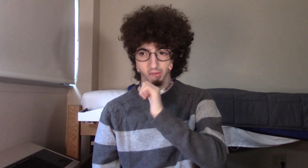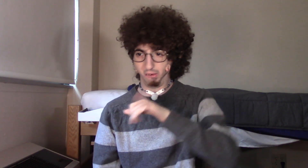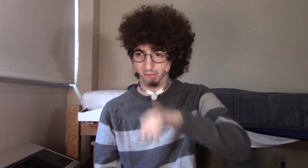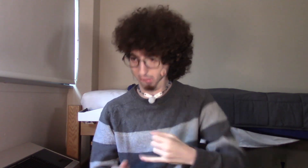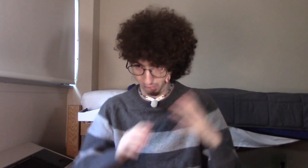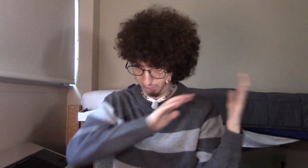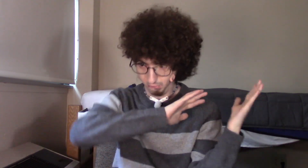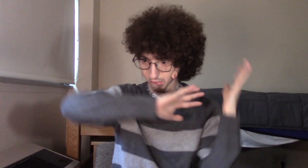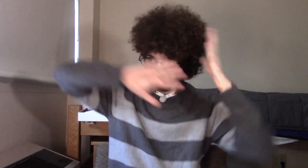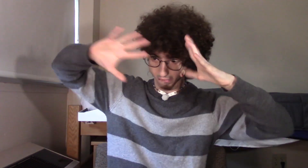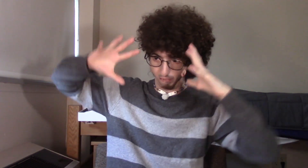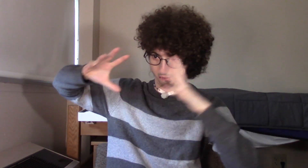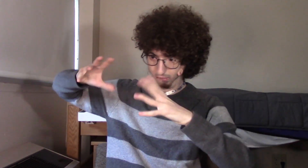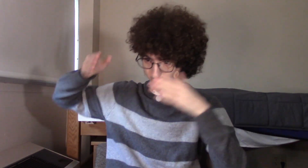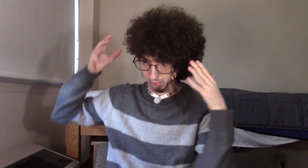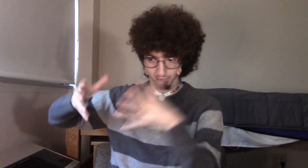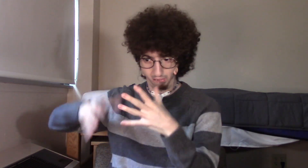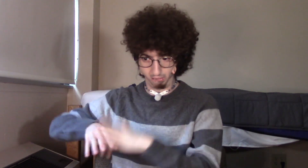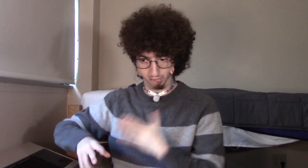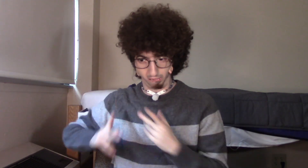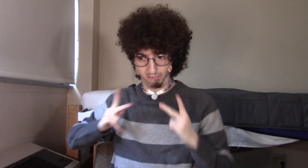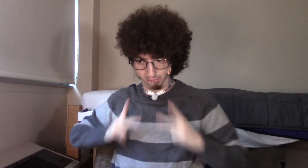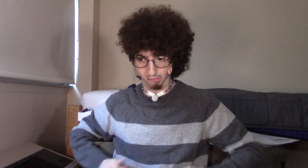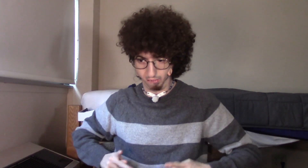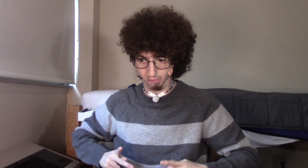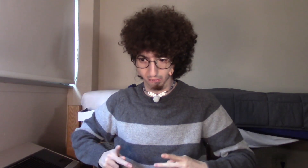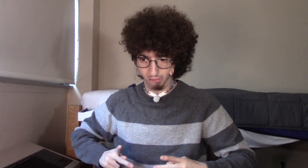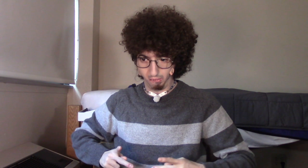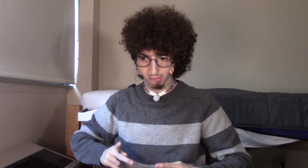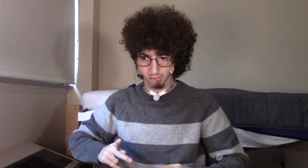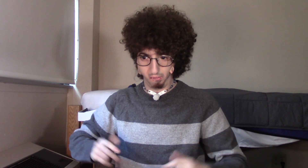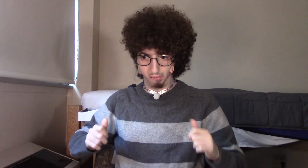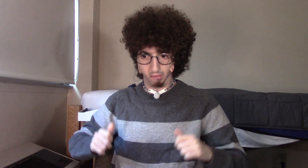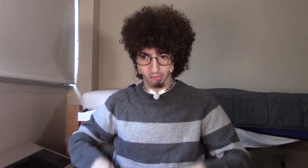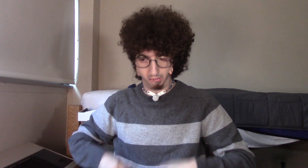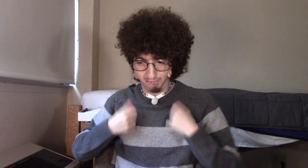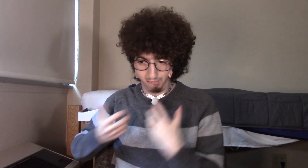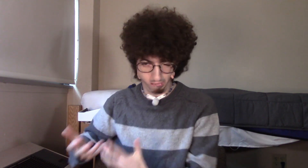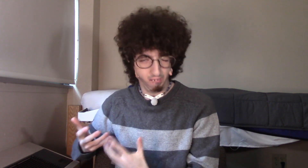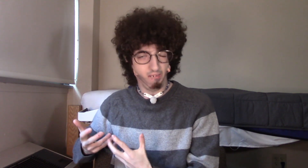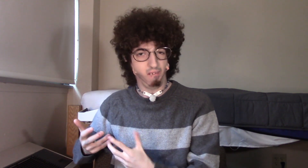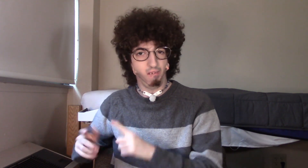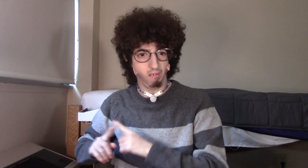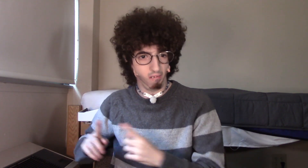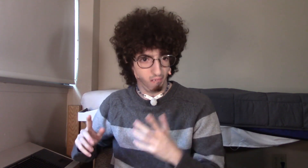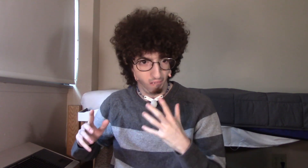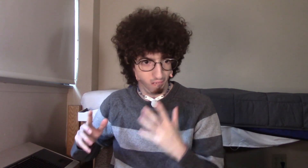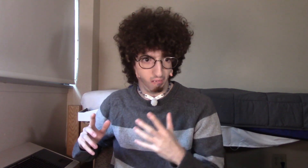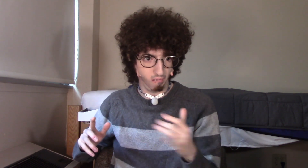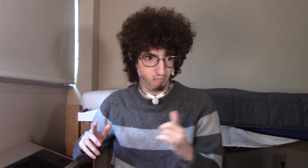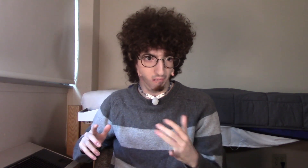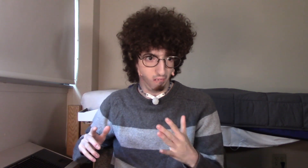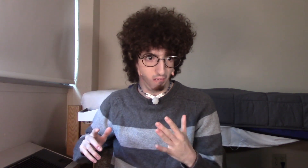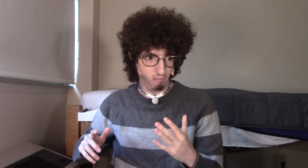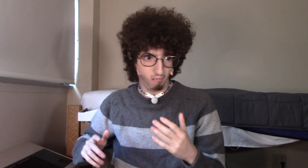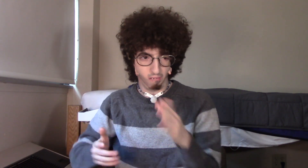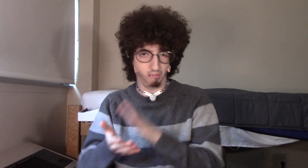Not just focusing on my physical existence